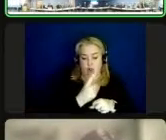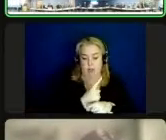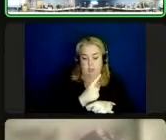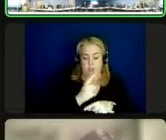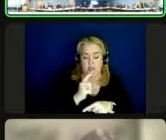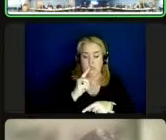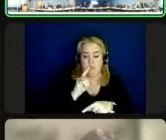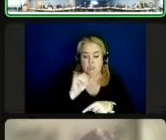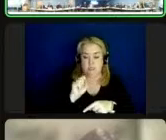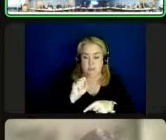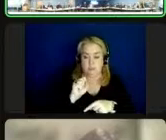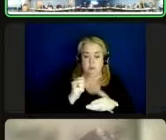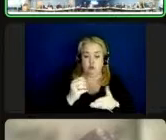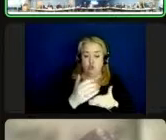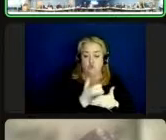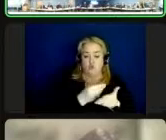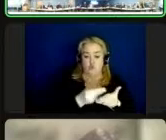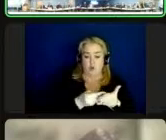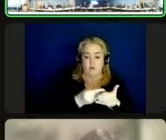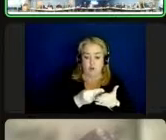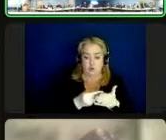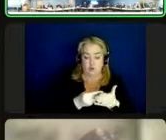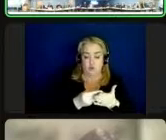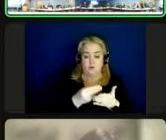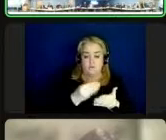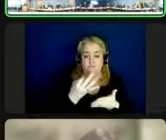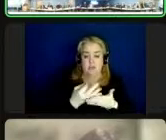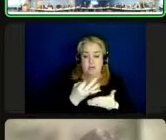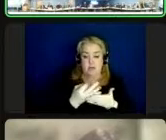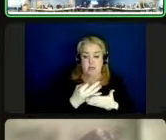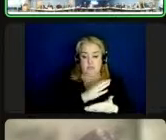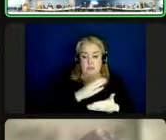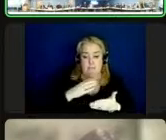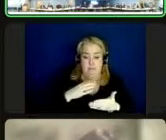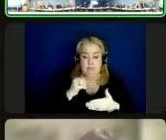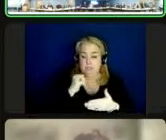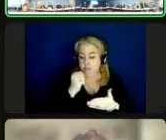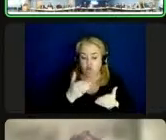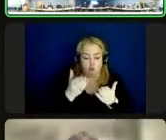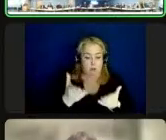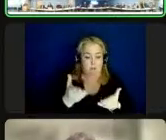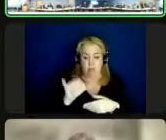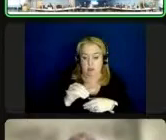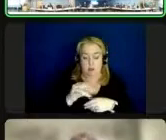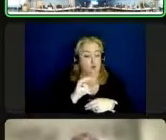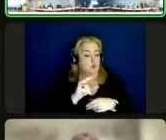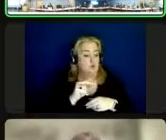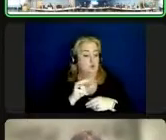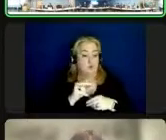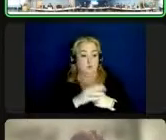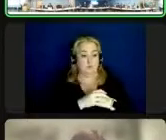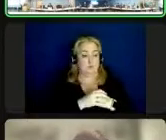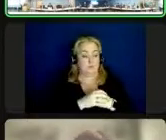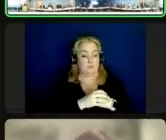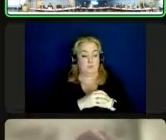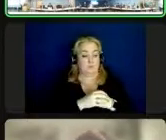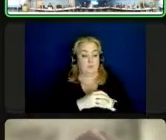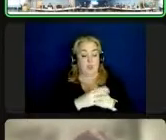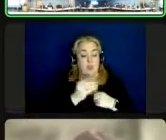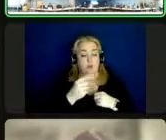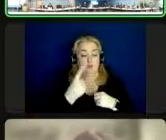THAT IS IF I READ